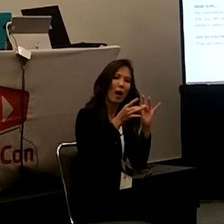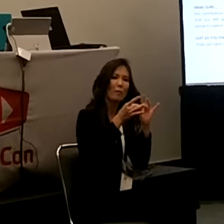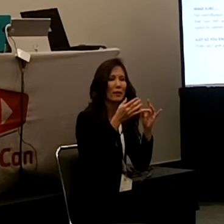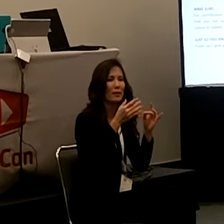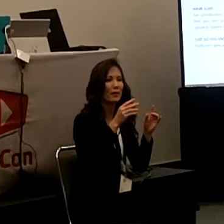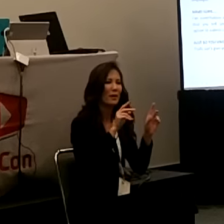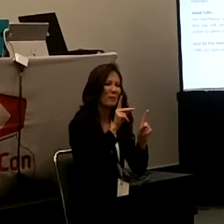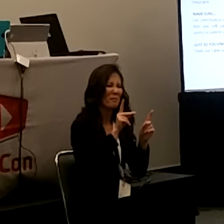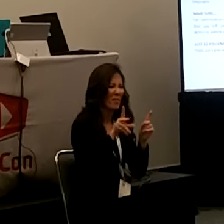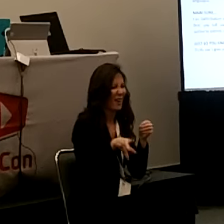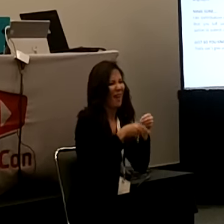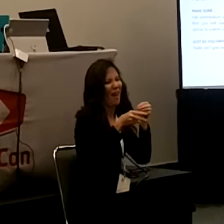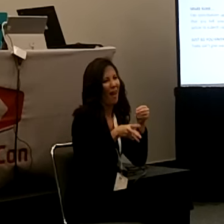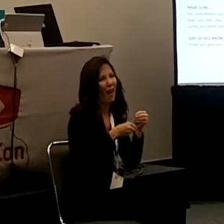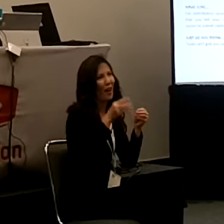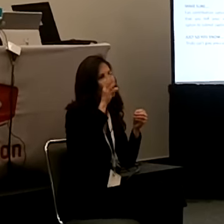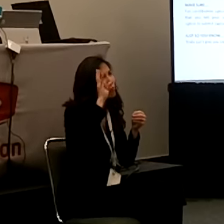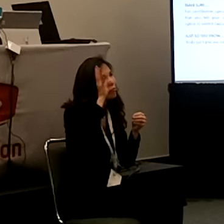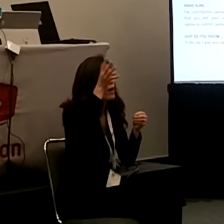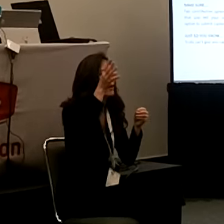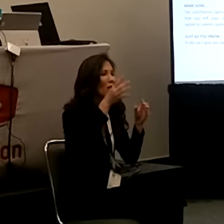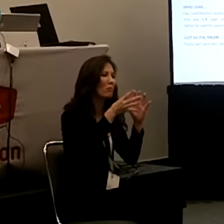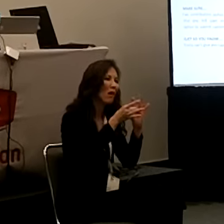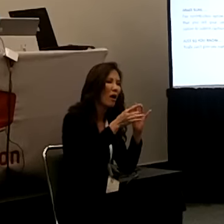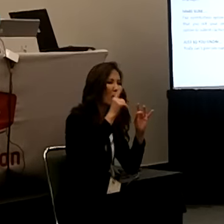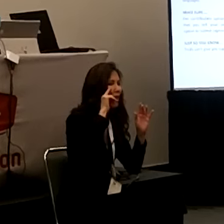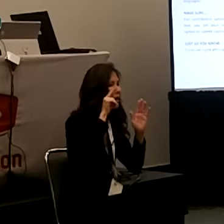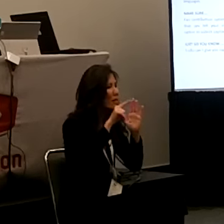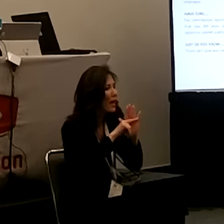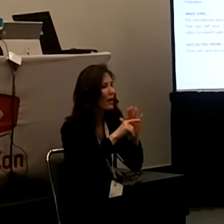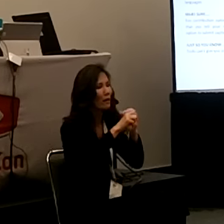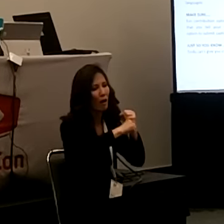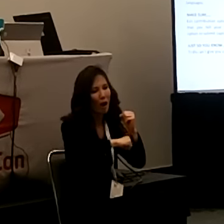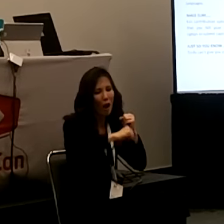"or just adding random comments." There's a rant about that coming later